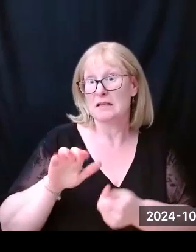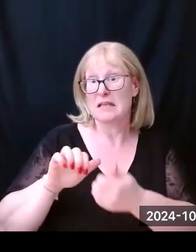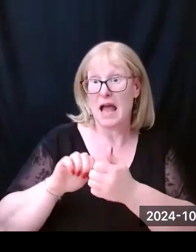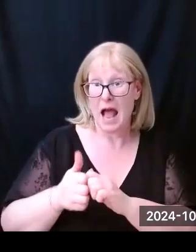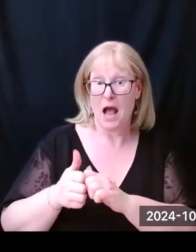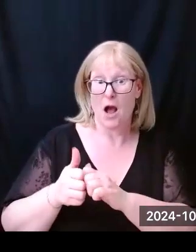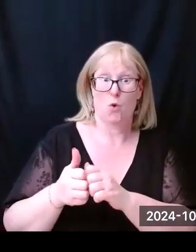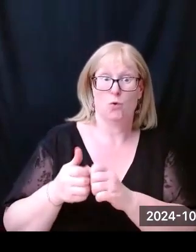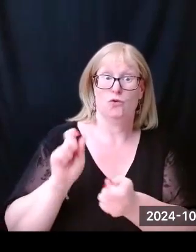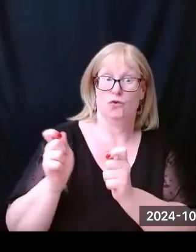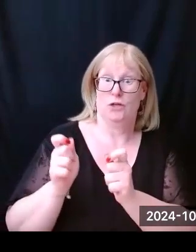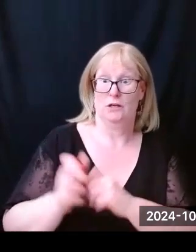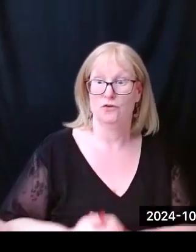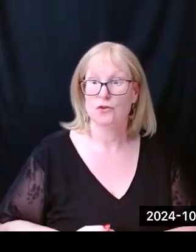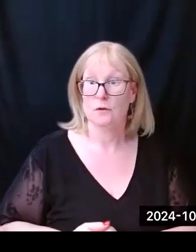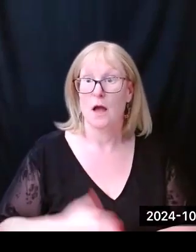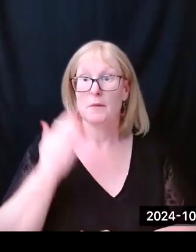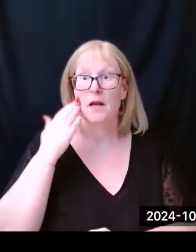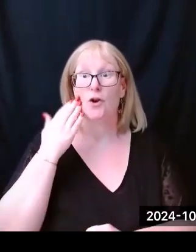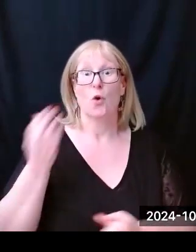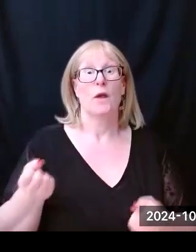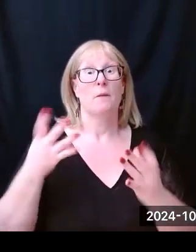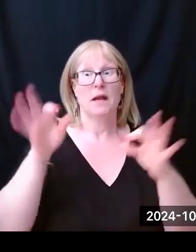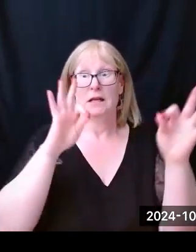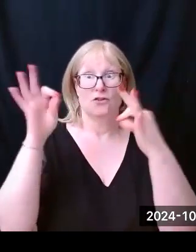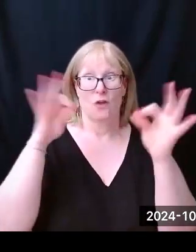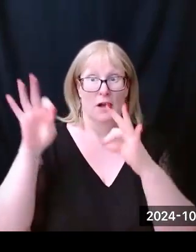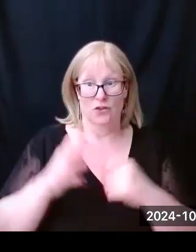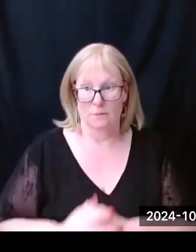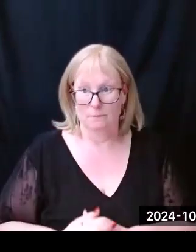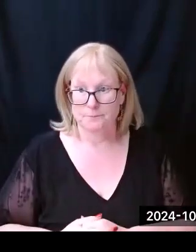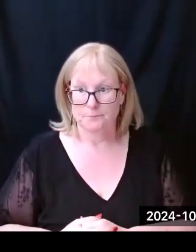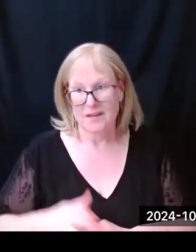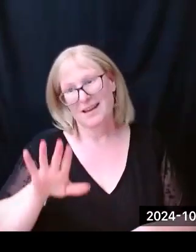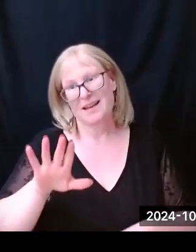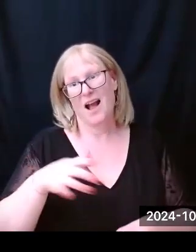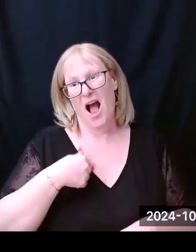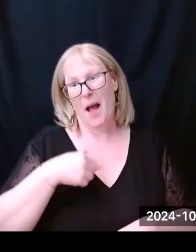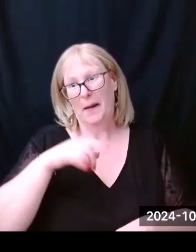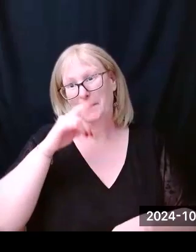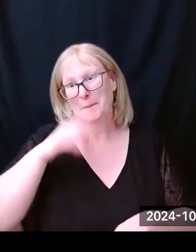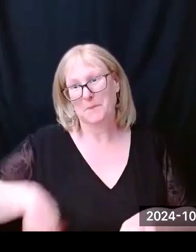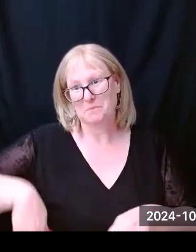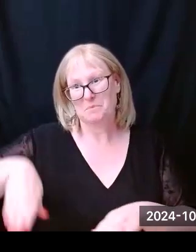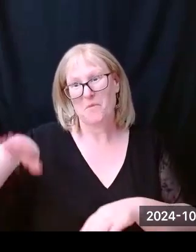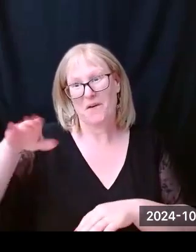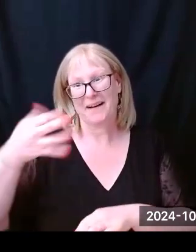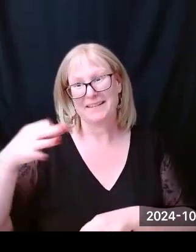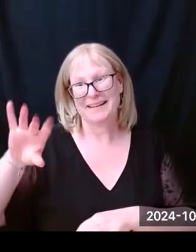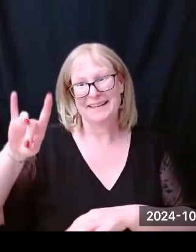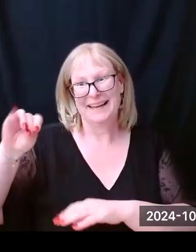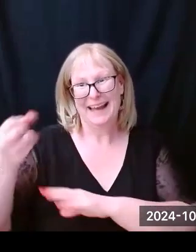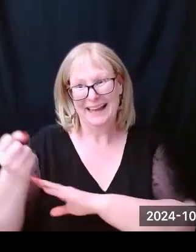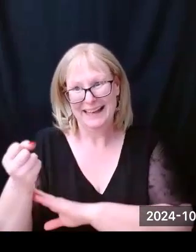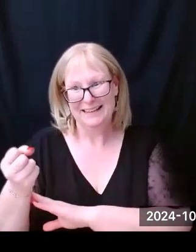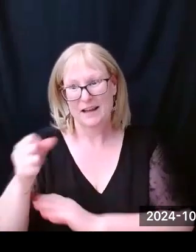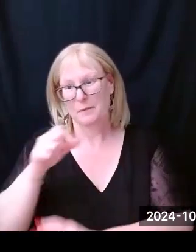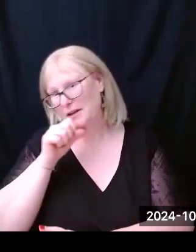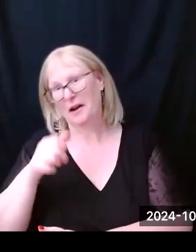And I don't know, as a child of the 80s, I like to tell kids back in my day because, you know, I am not really feeling old, but I'm kind of getting old.